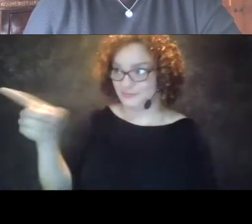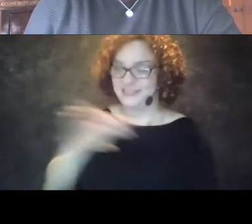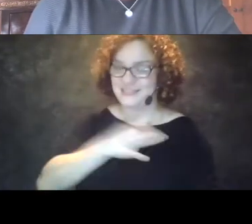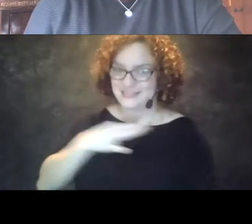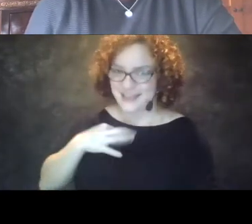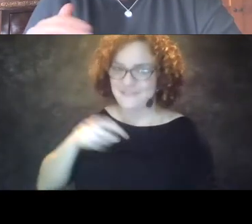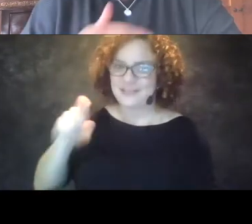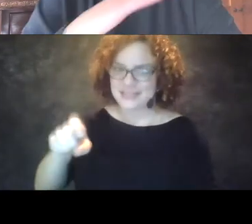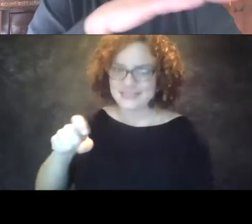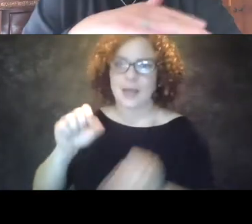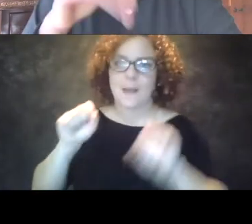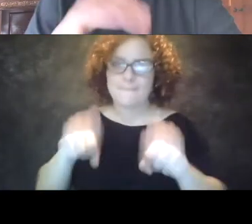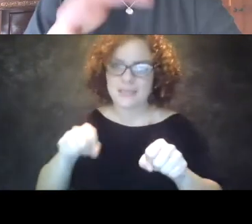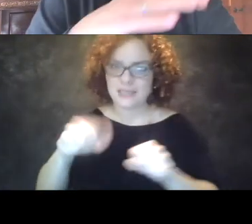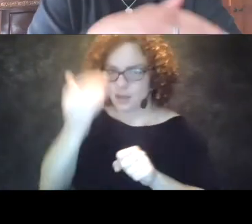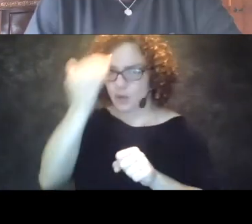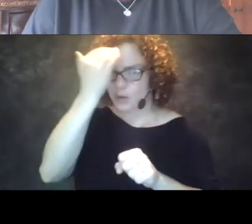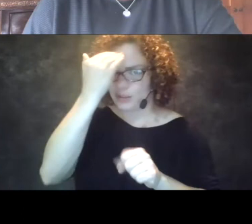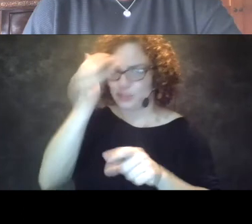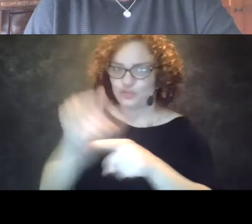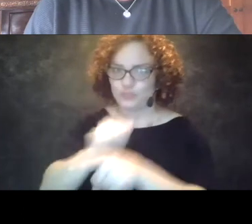training because they're you want them to be that model as well.